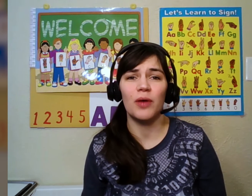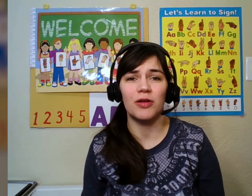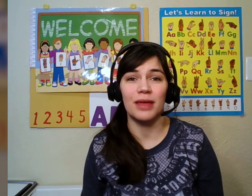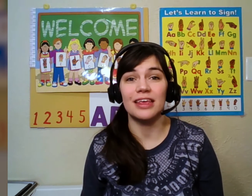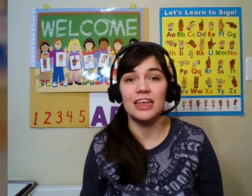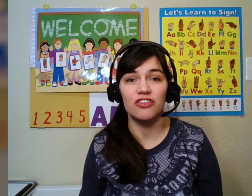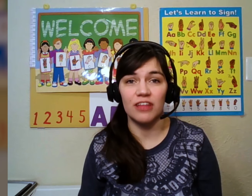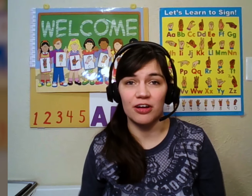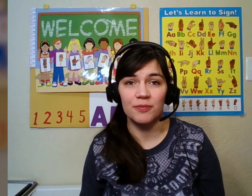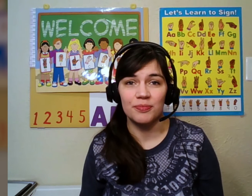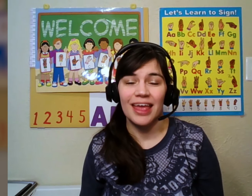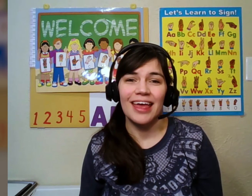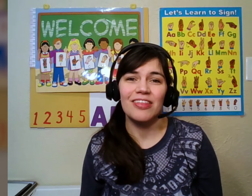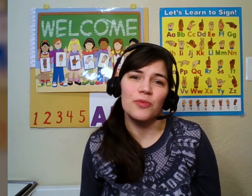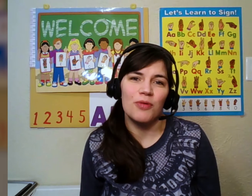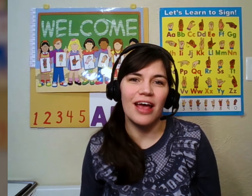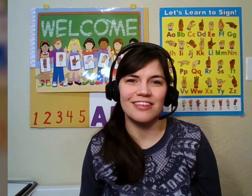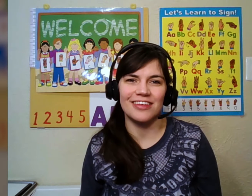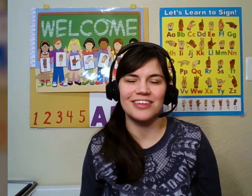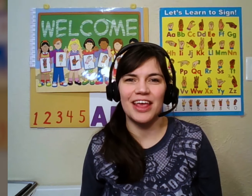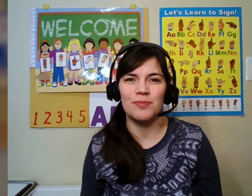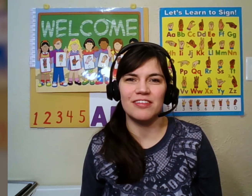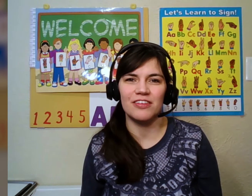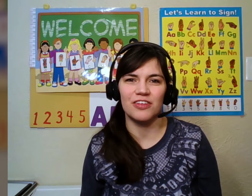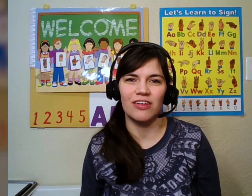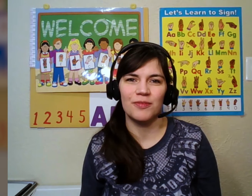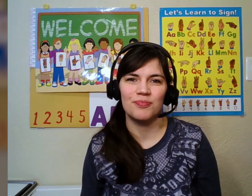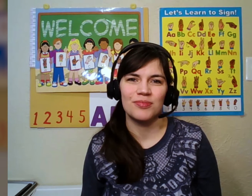show you how to make each letter and then we'll practice it to the ABC song.